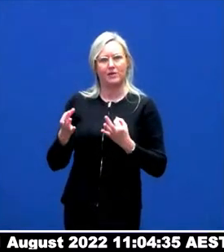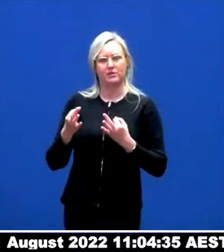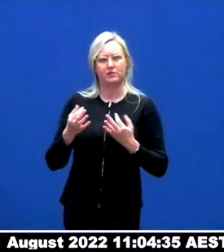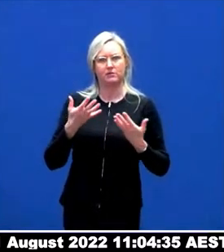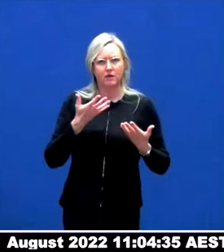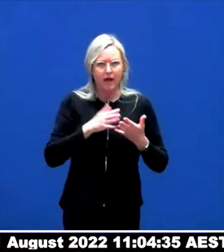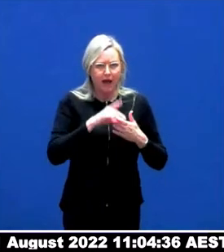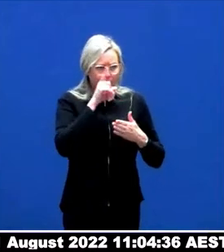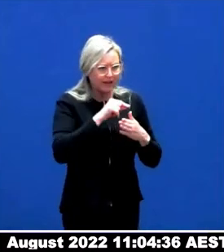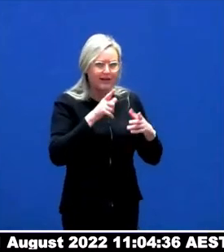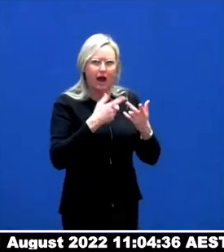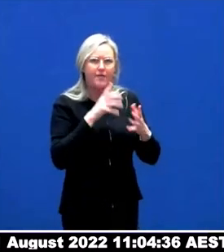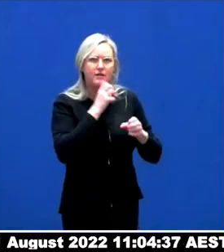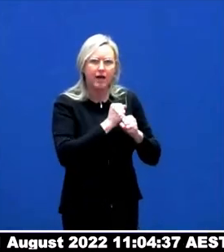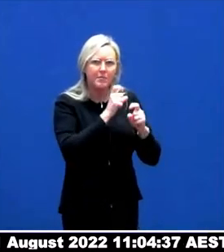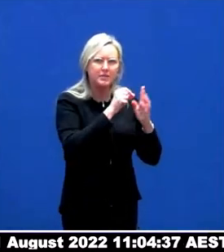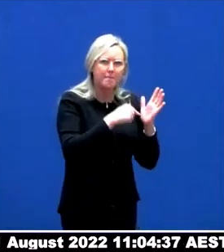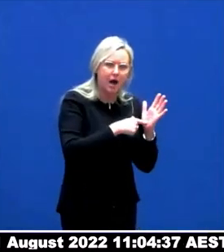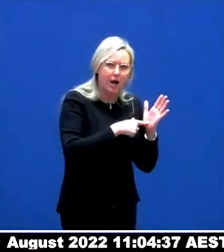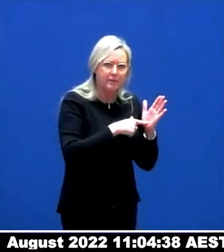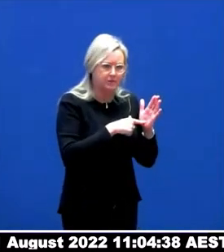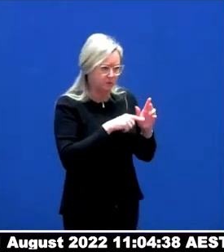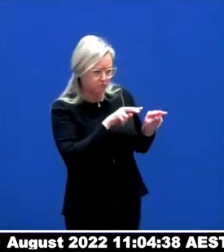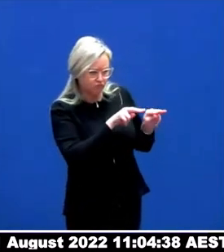Ms Mitchell, how do you hold that all together to ensure that there's that